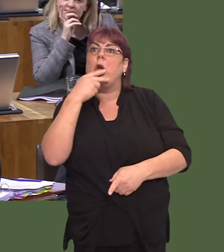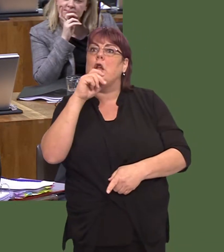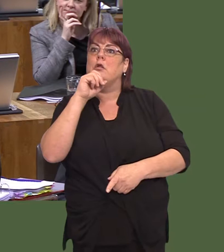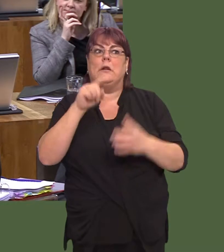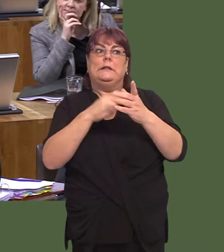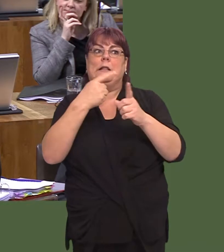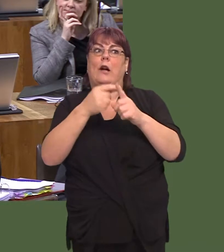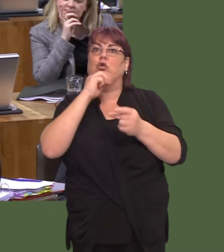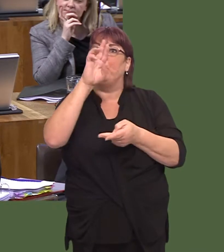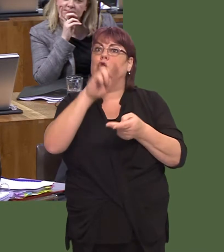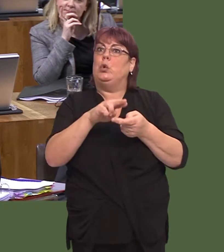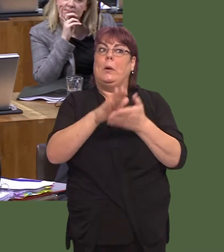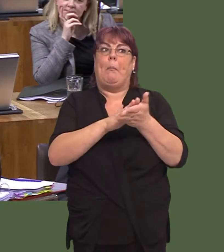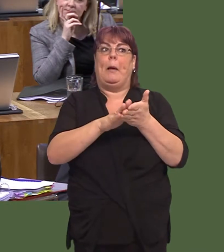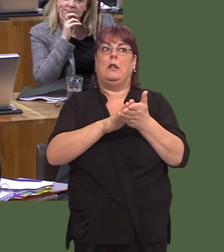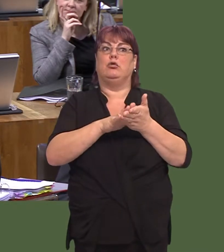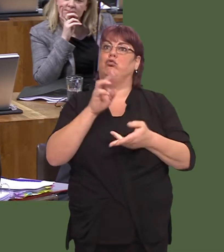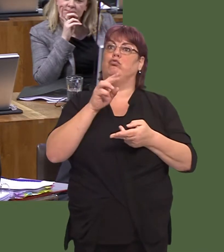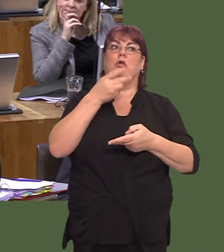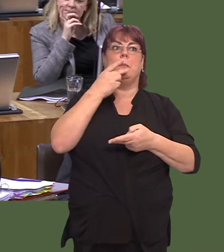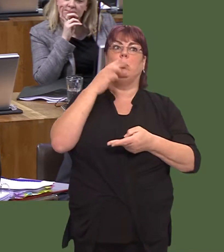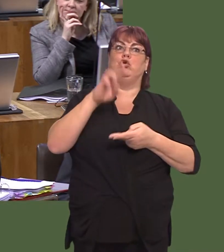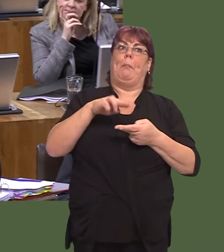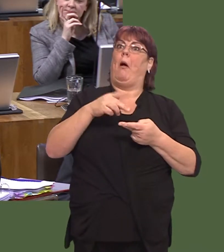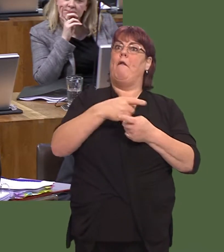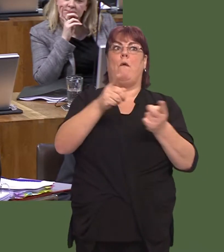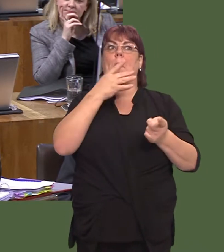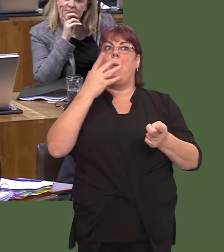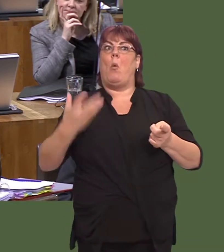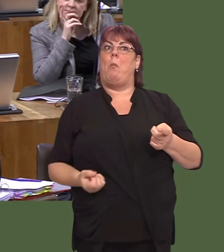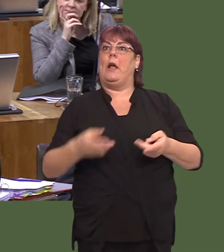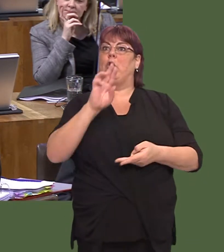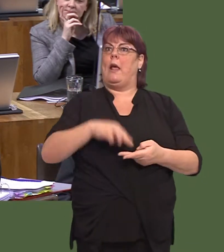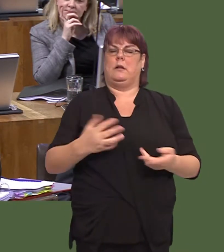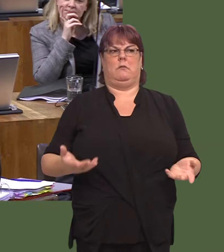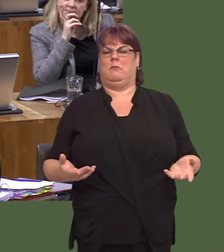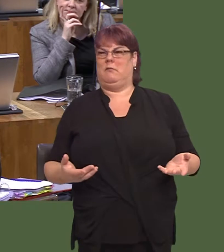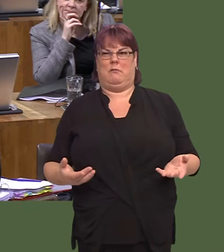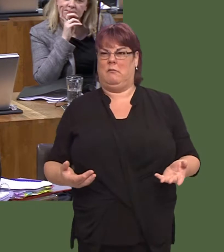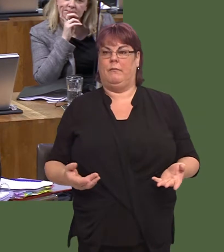Itís exactly the same argument. What we want to do is make sure that alcohol does not get cheaper and cheaper, as it has